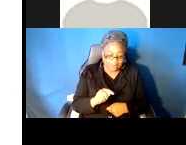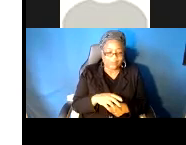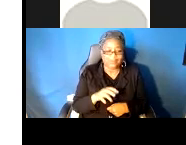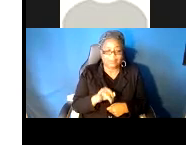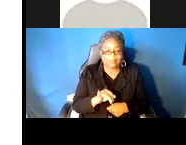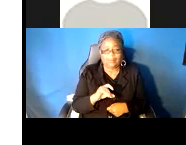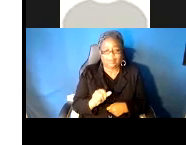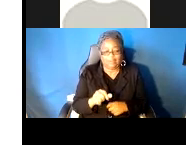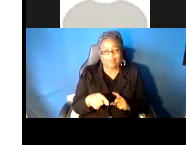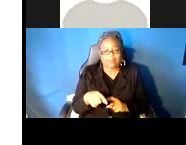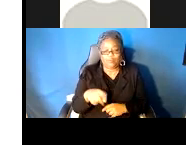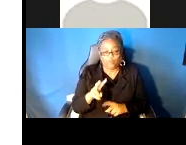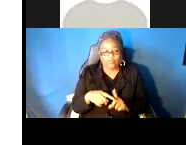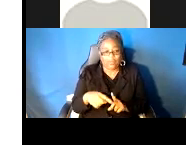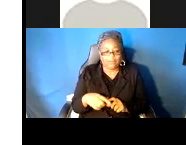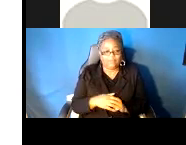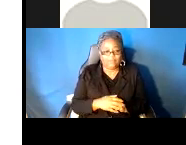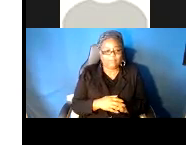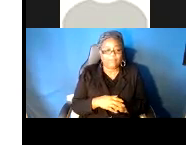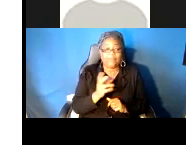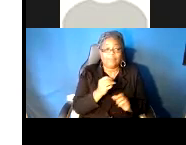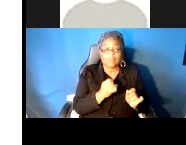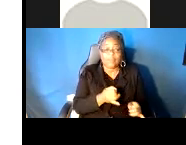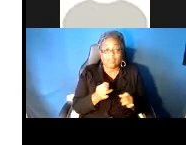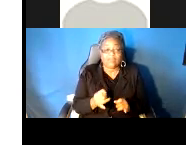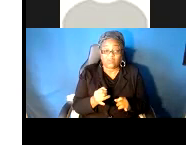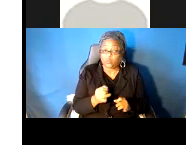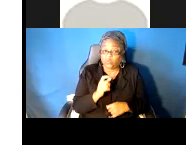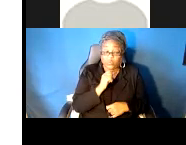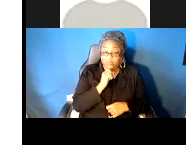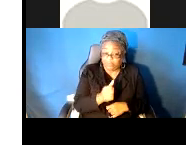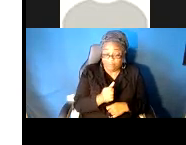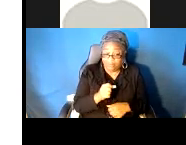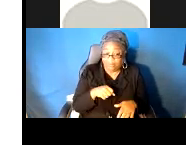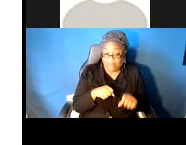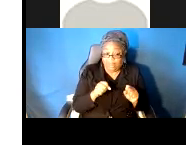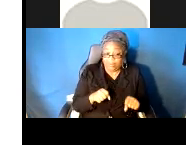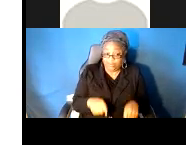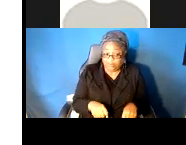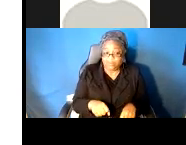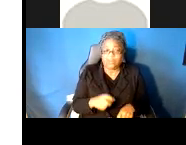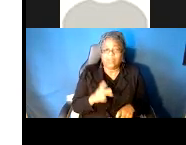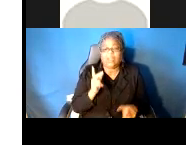So ineligible individuals for this grant program would be people who reside outside